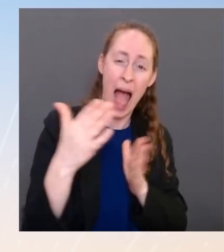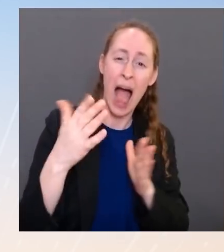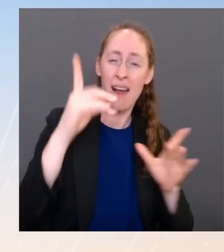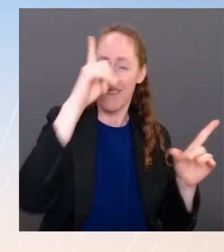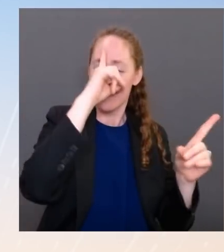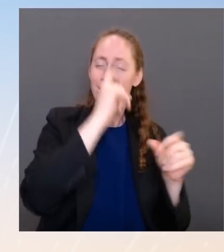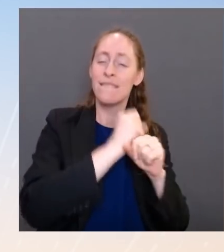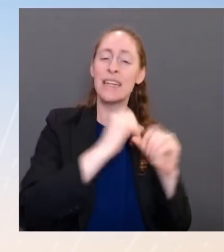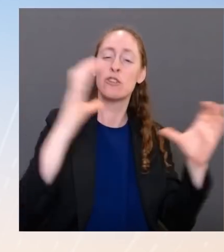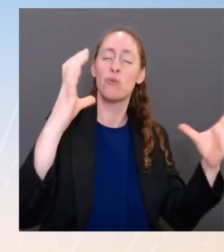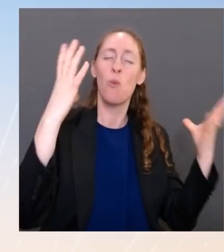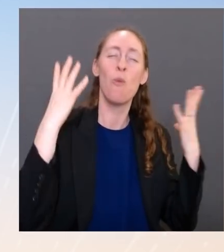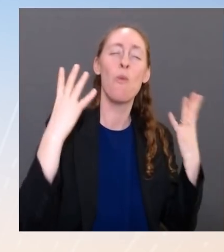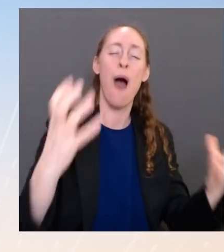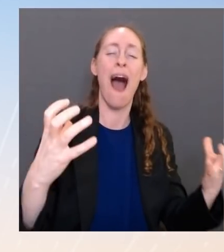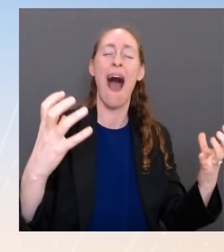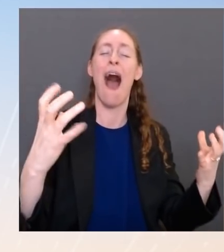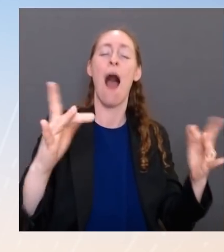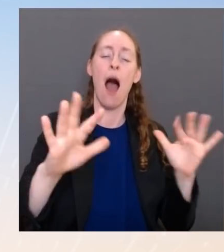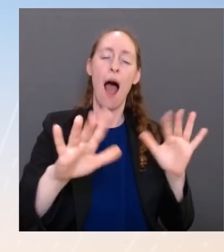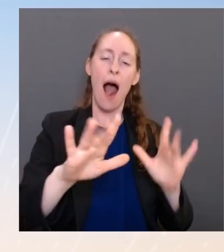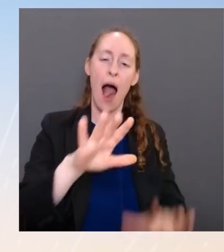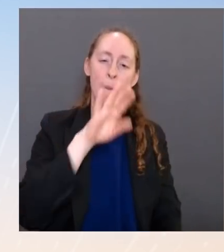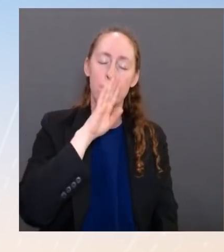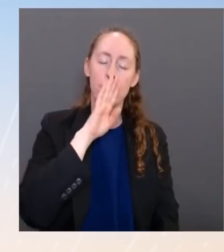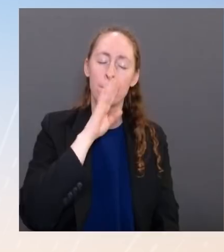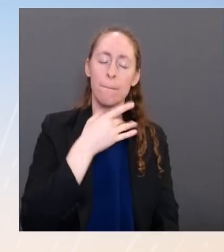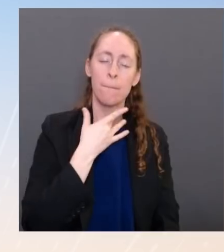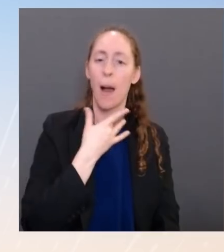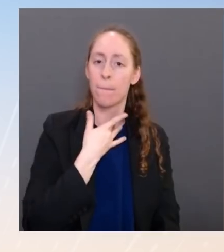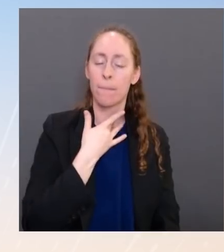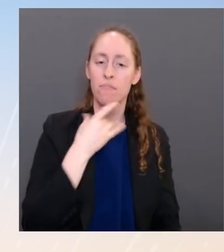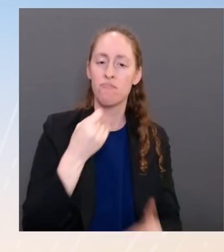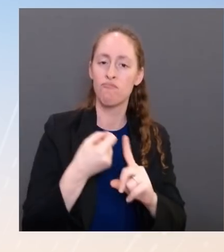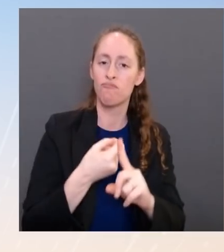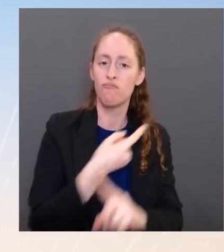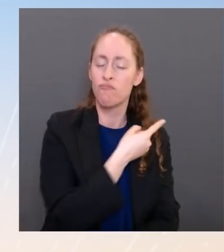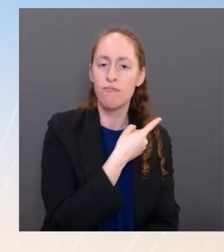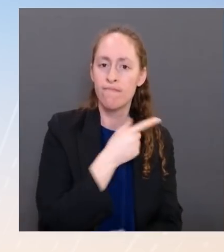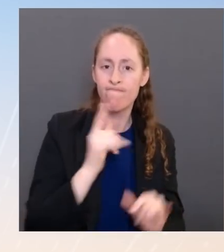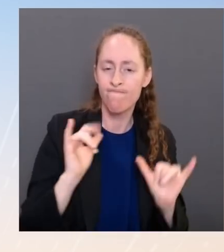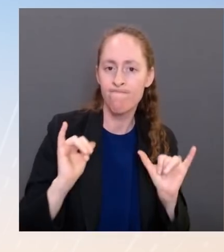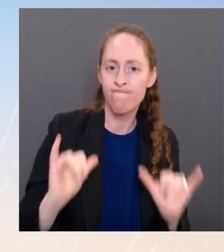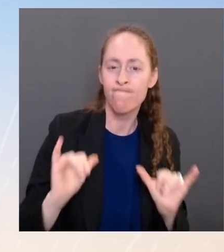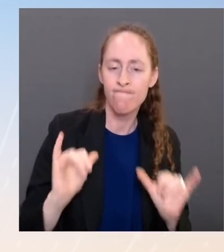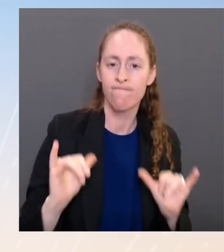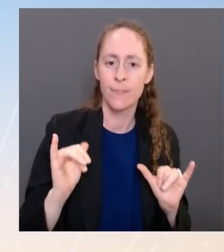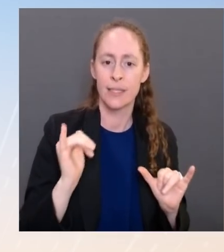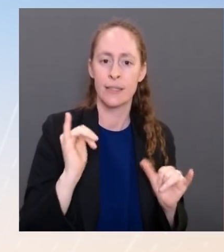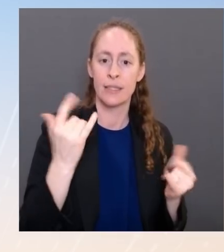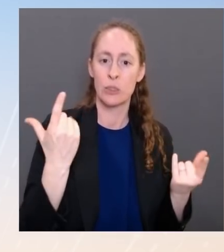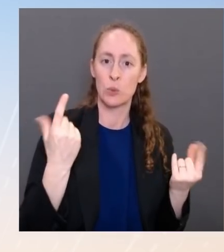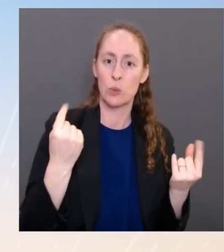that he would not only subsume Ukraine and to make that a part of Russia, he would be marching through the streets